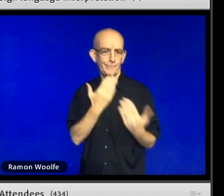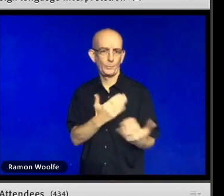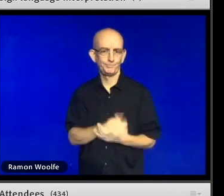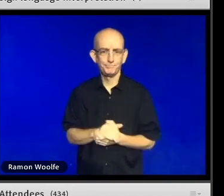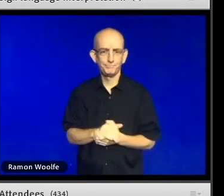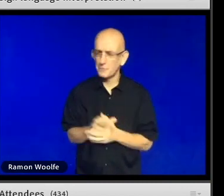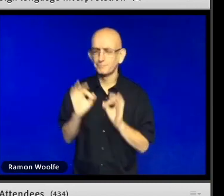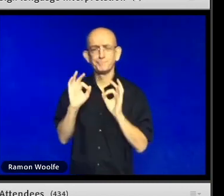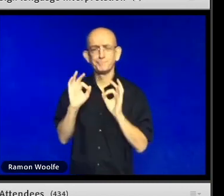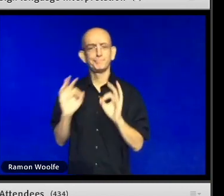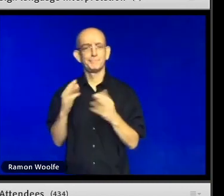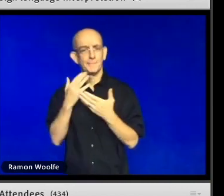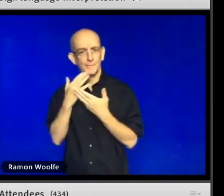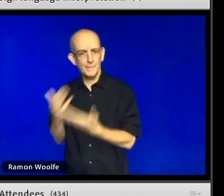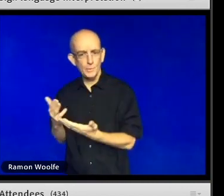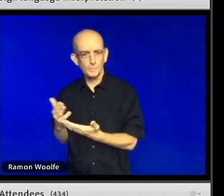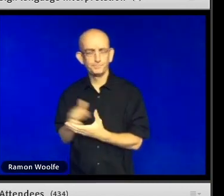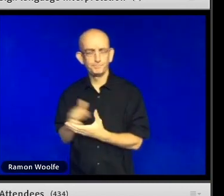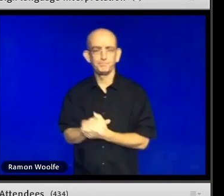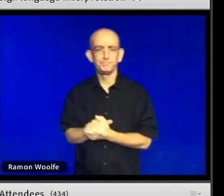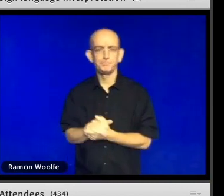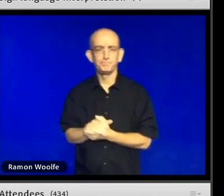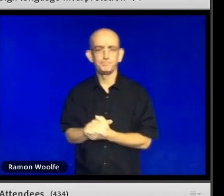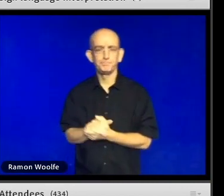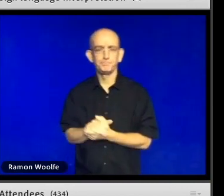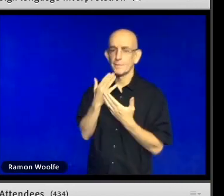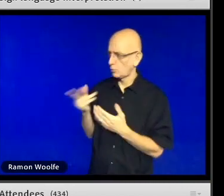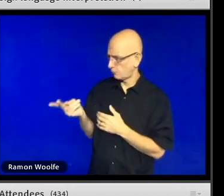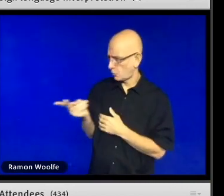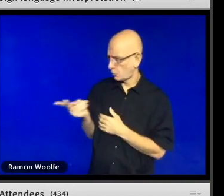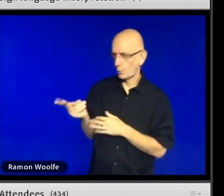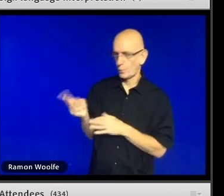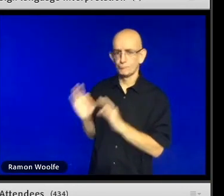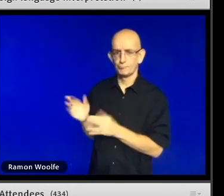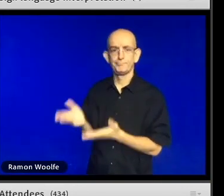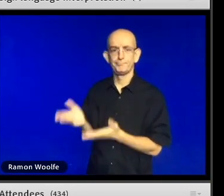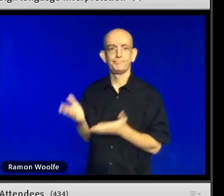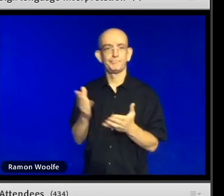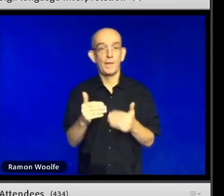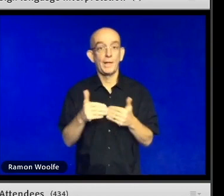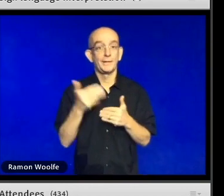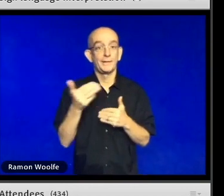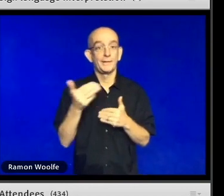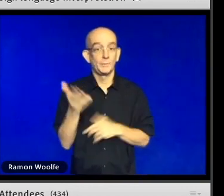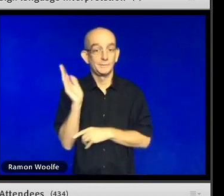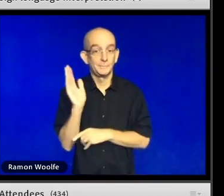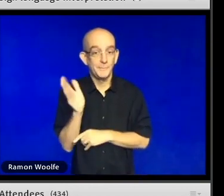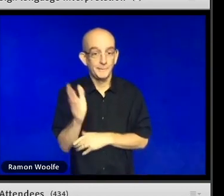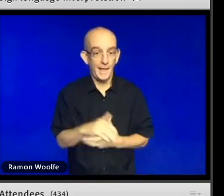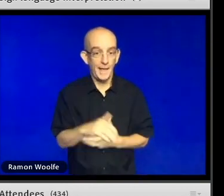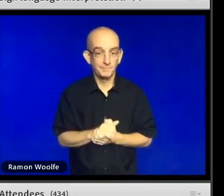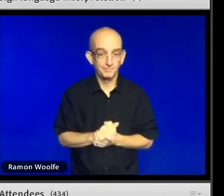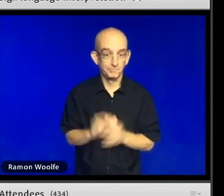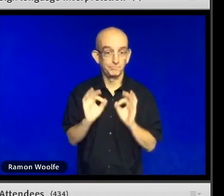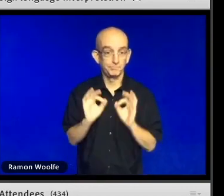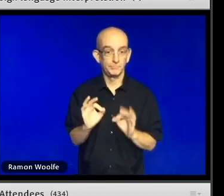Now next, we'll turn to an example from Latin America. We have with us Gabriel Soto, director